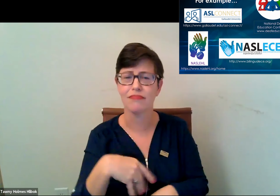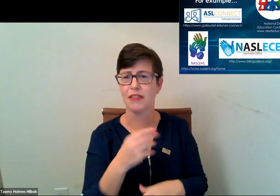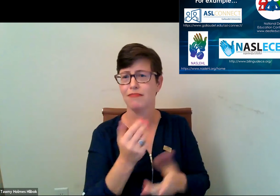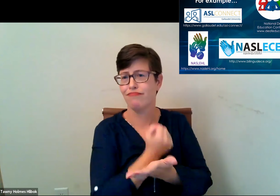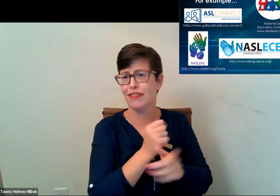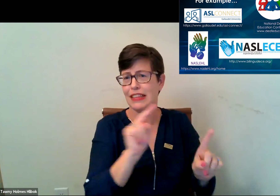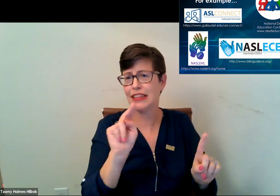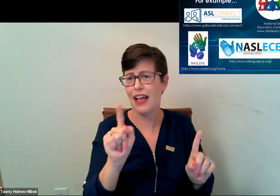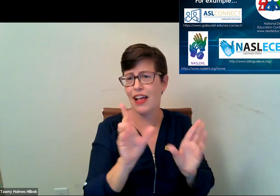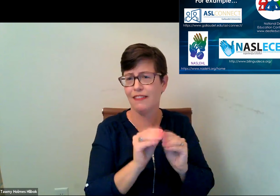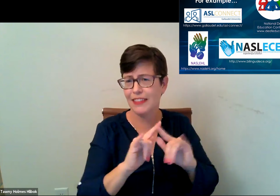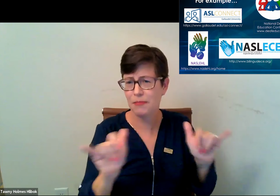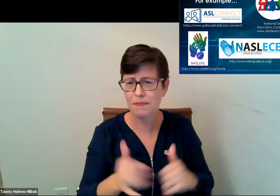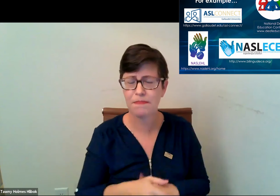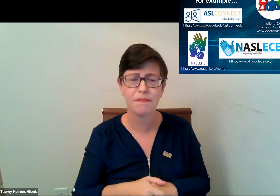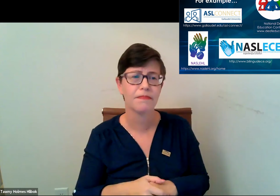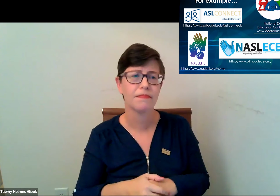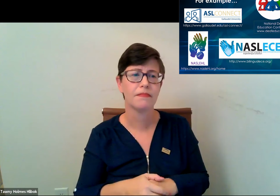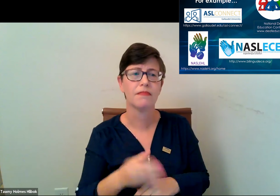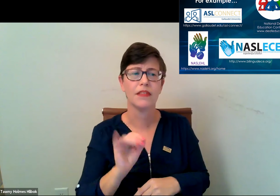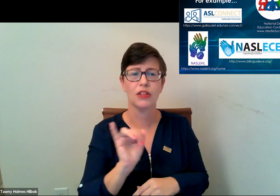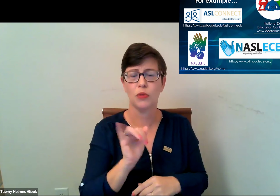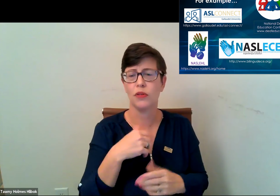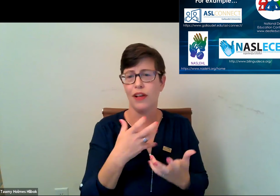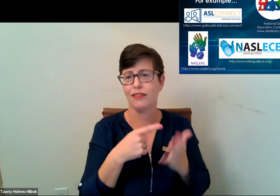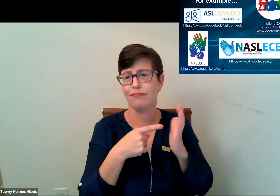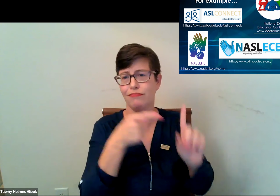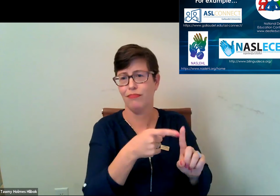or a lot of great presentations networking abilities there's also the na de conference.